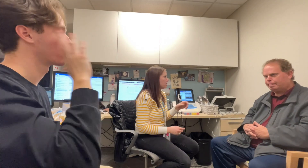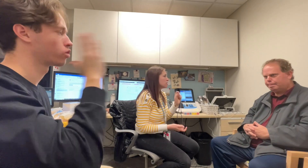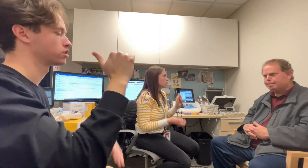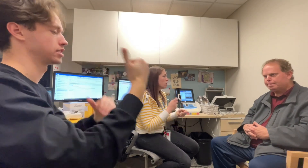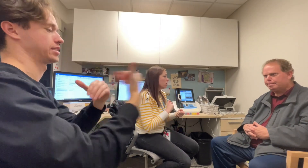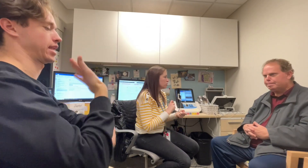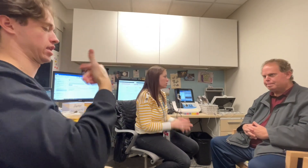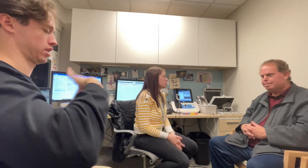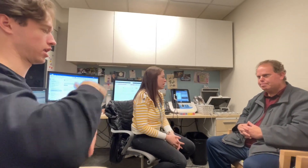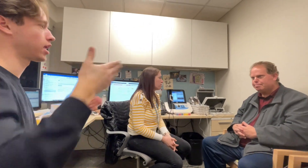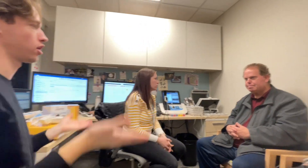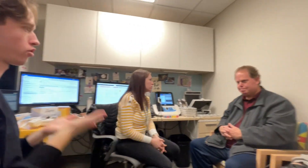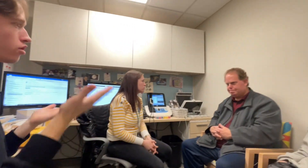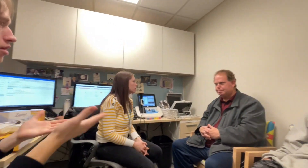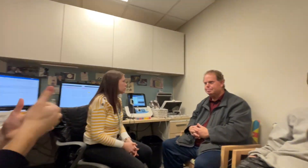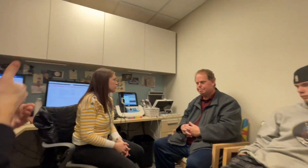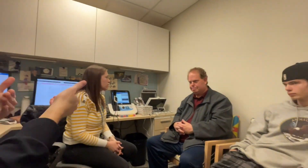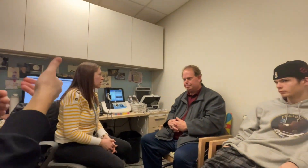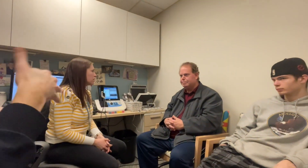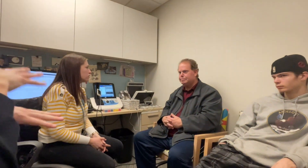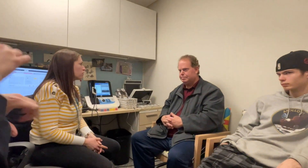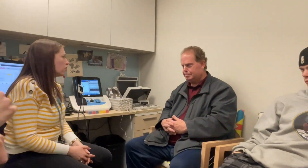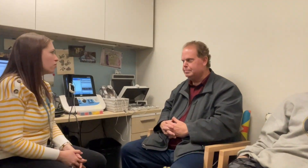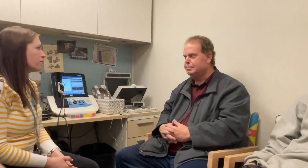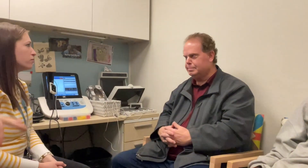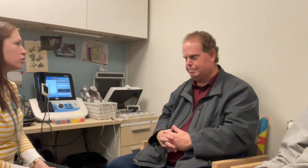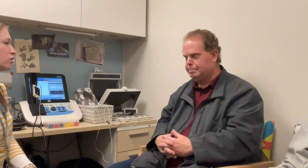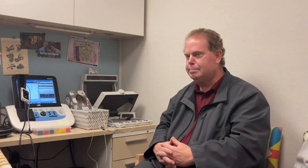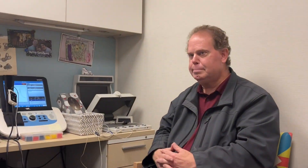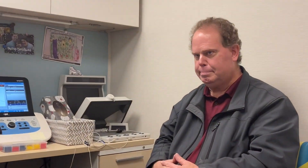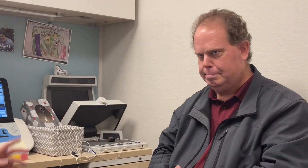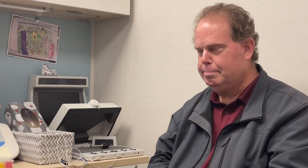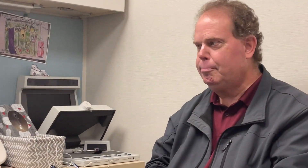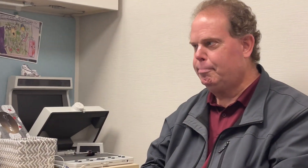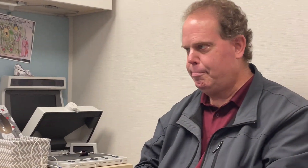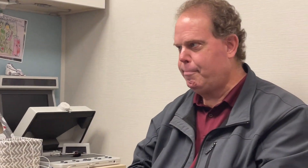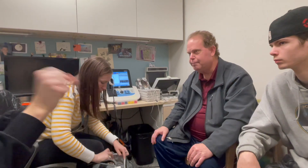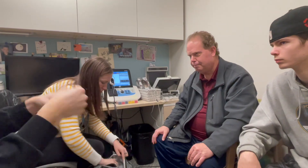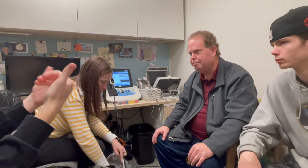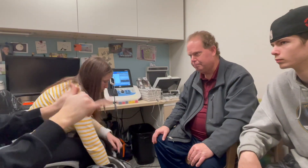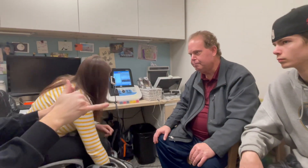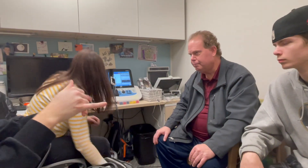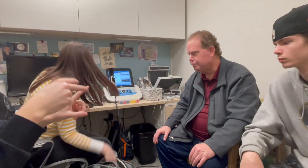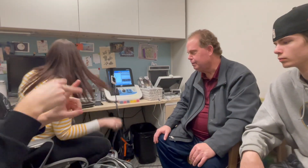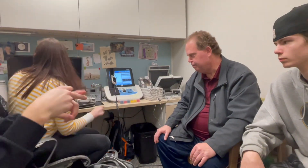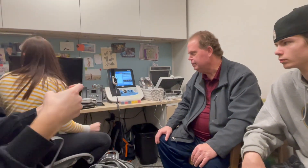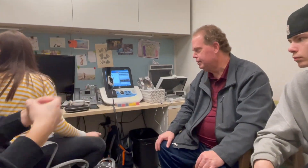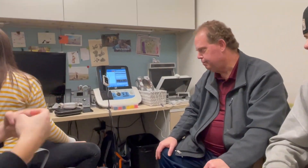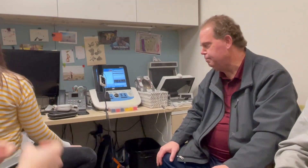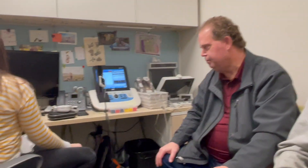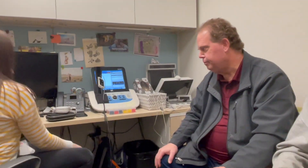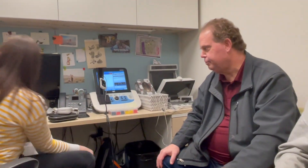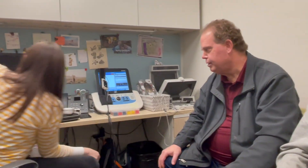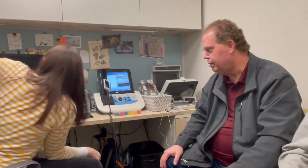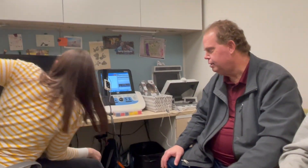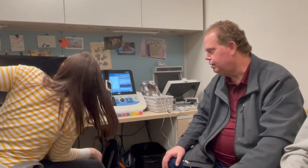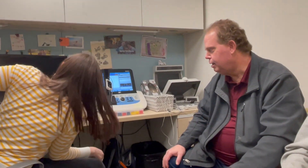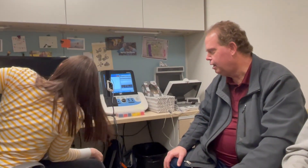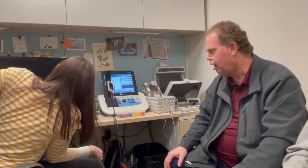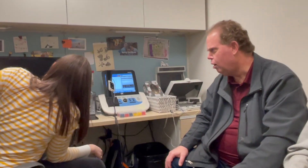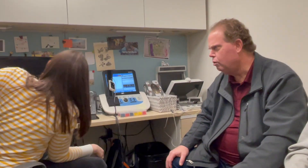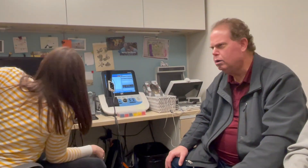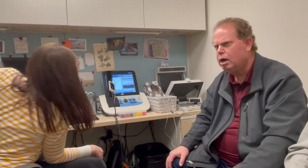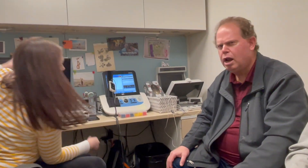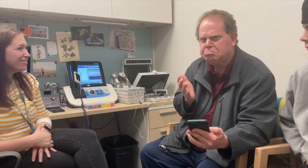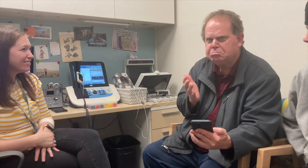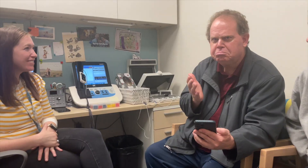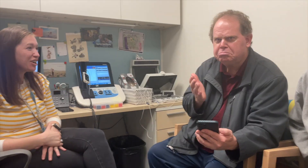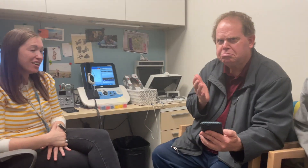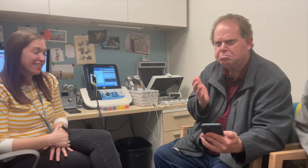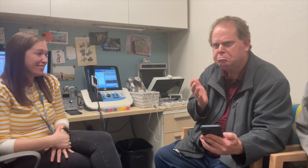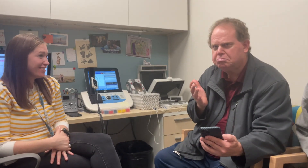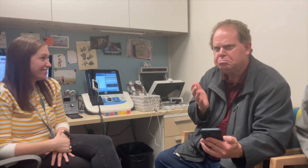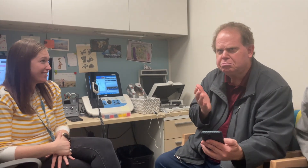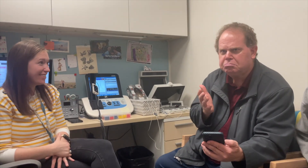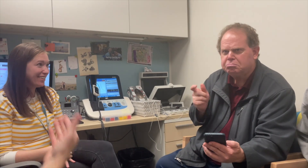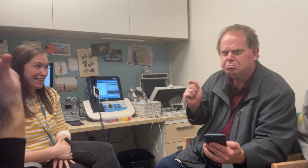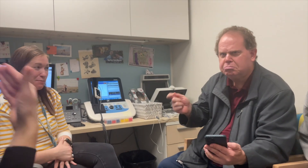I see you I'll switch it out okay so just know know that this is probably and hello good that's